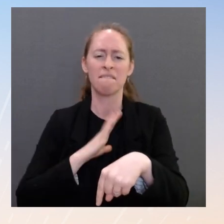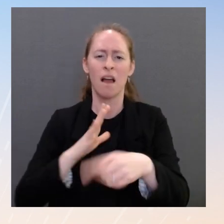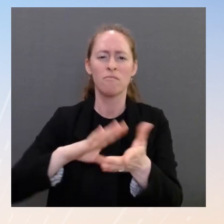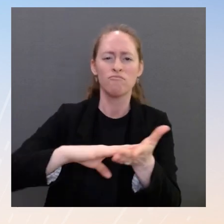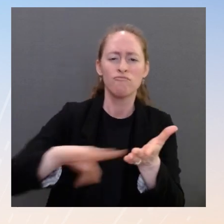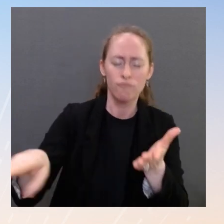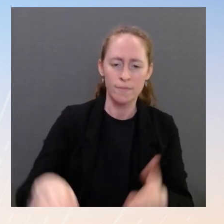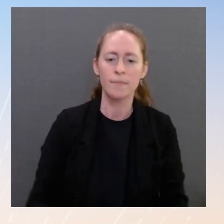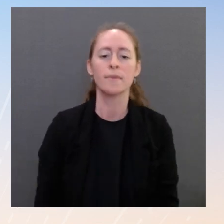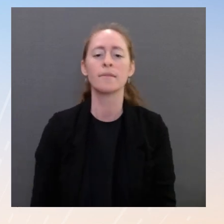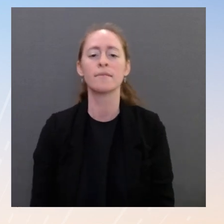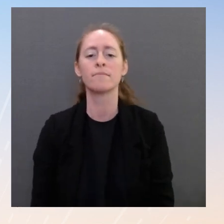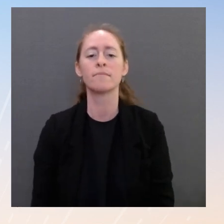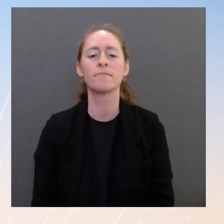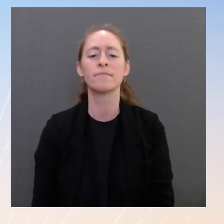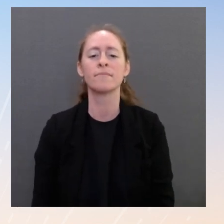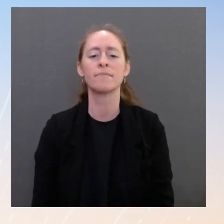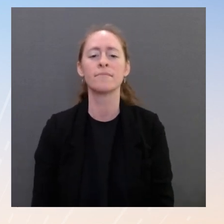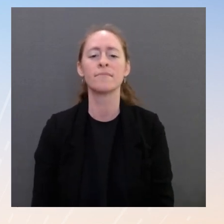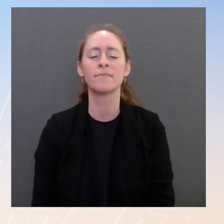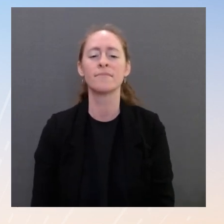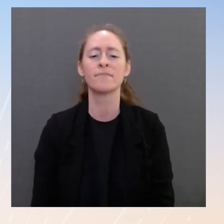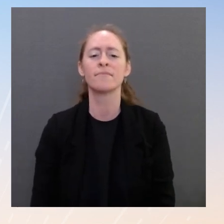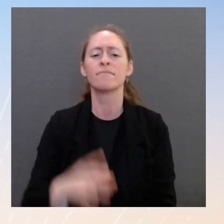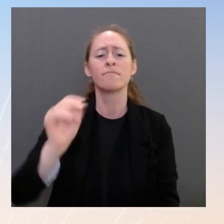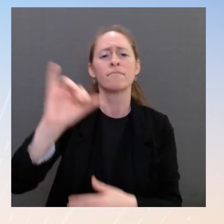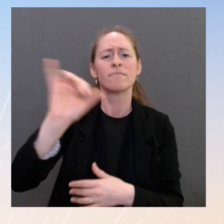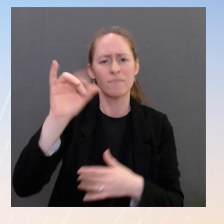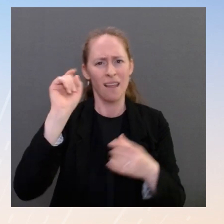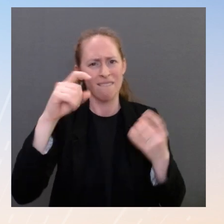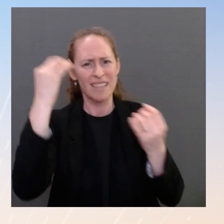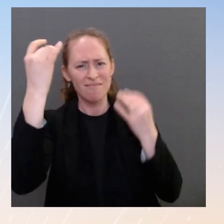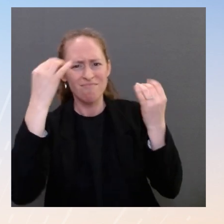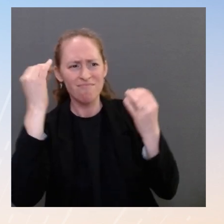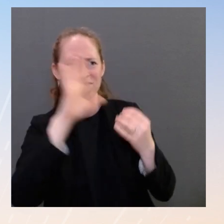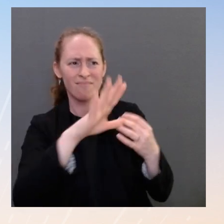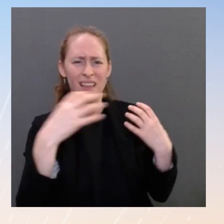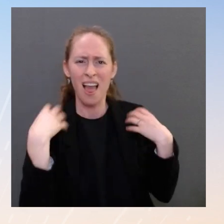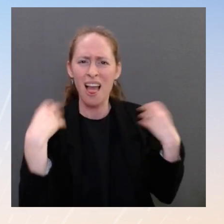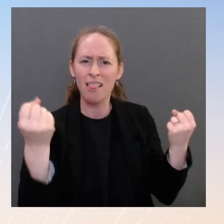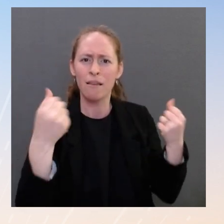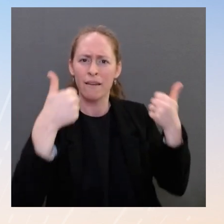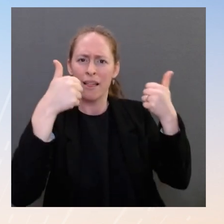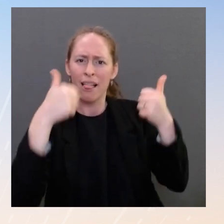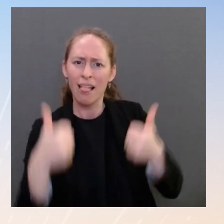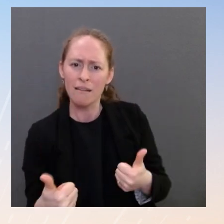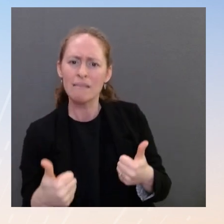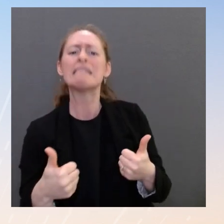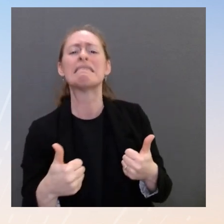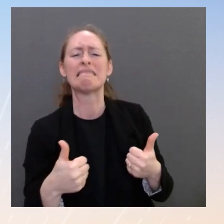but that his health condition required urgent treatment. He's going to be able to not only be reunited -- united -- reunited with his family,